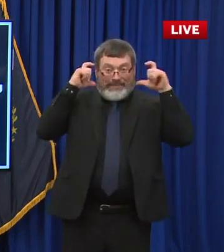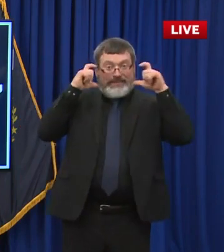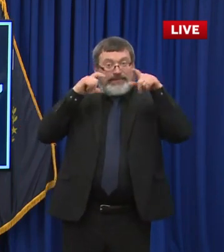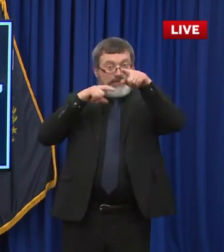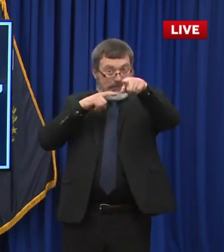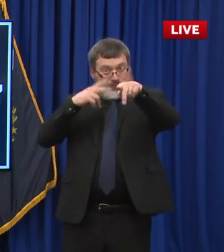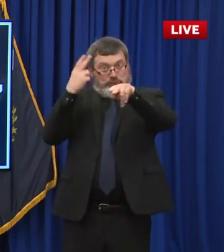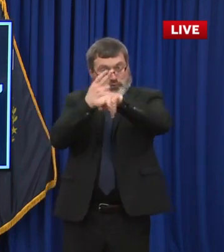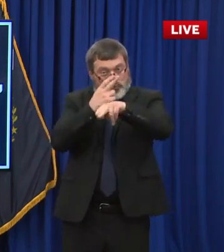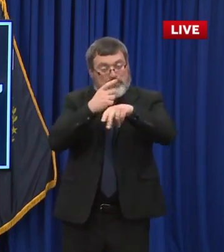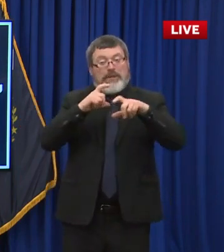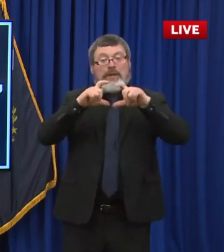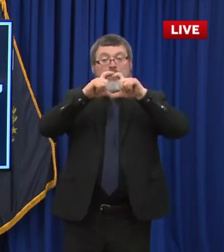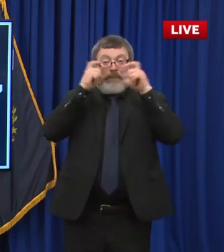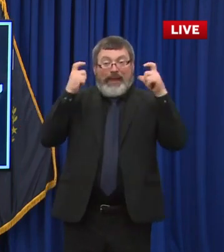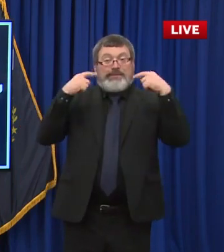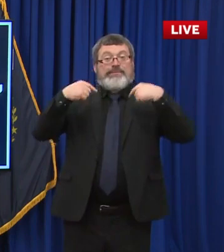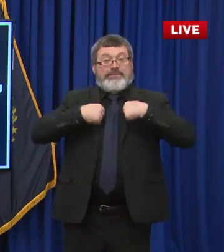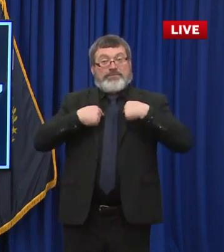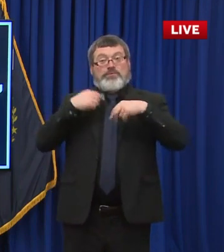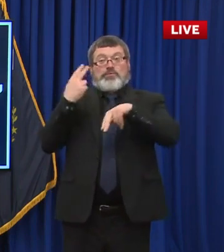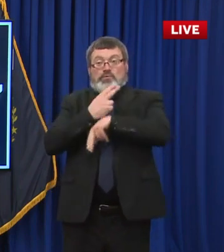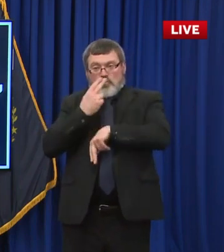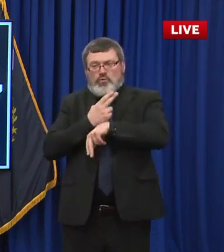IT IS SO IMPORTANT TO TAKE THAT RESPONSIBILITY.